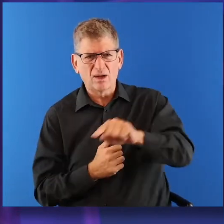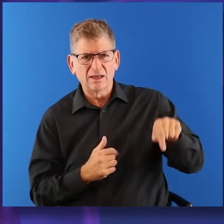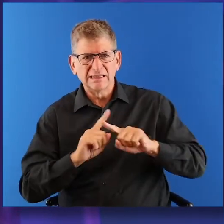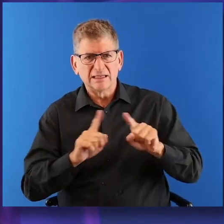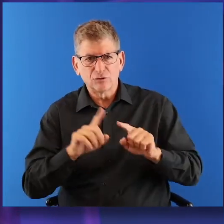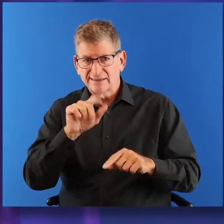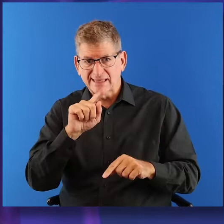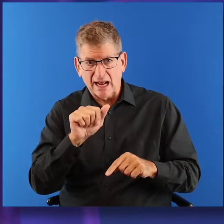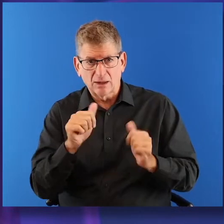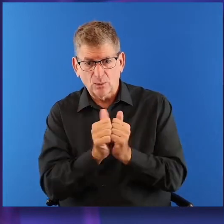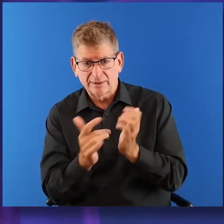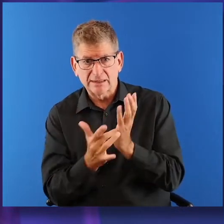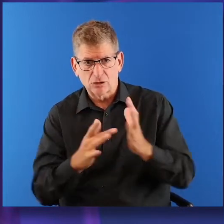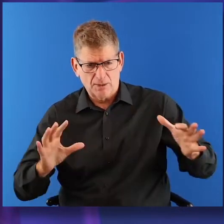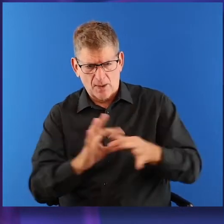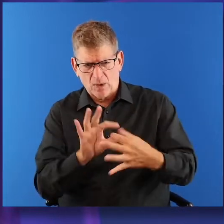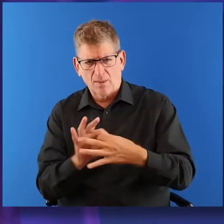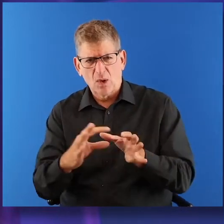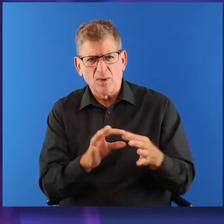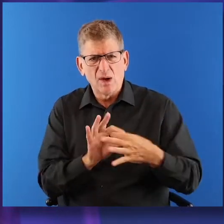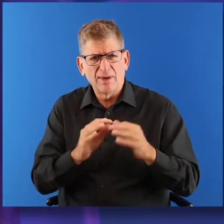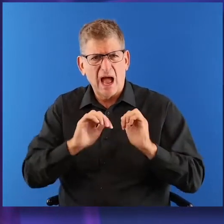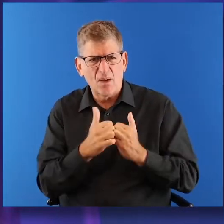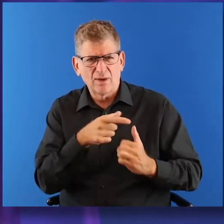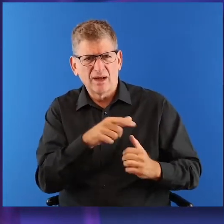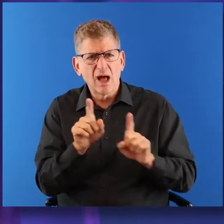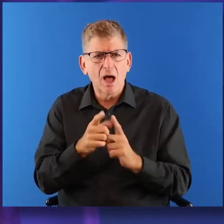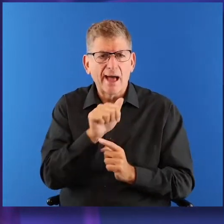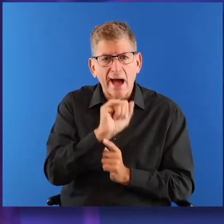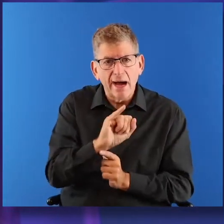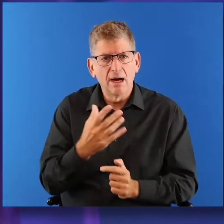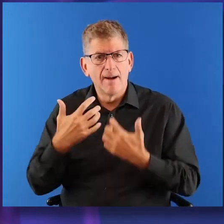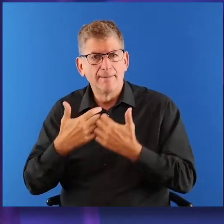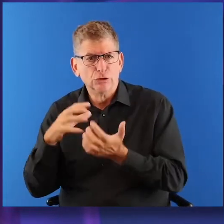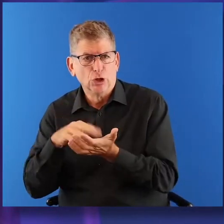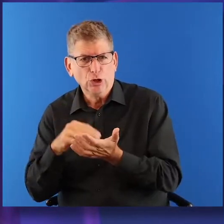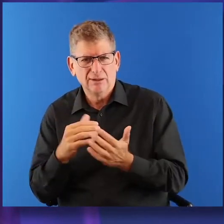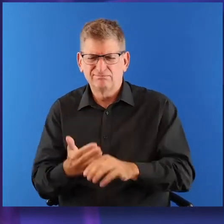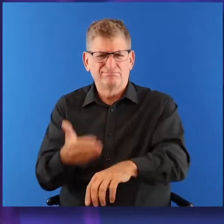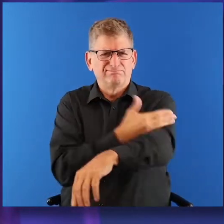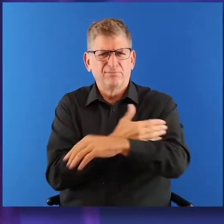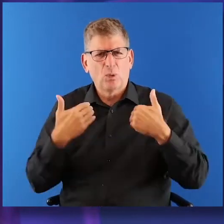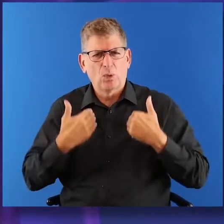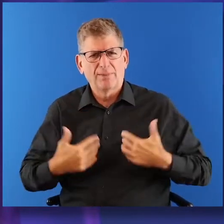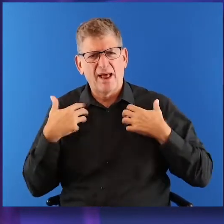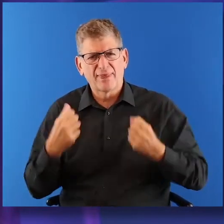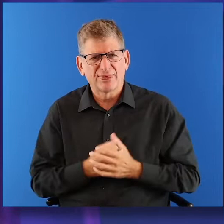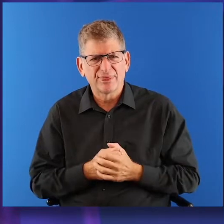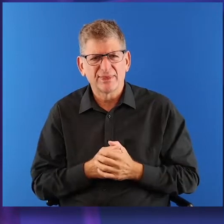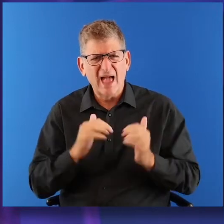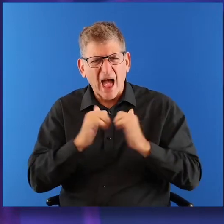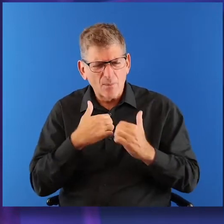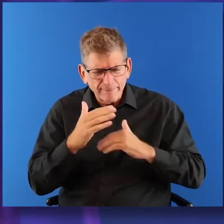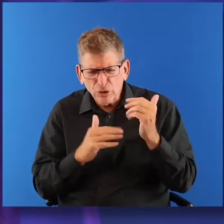How can we build tools and services that make access to healthcare more equitable? Can we free clinicians to spend